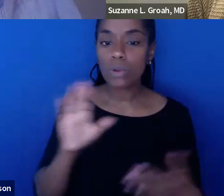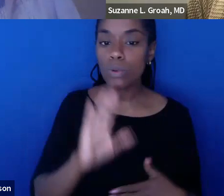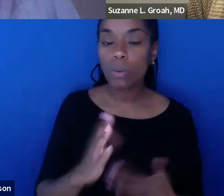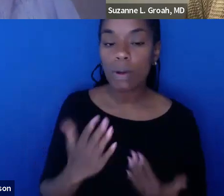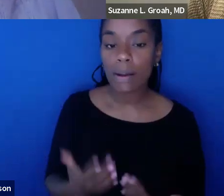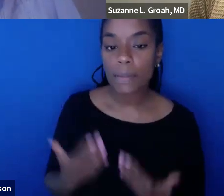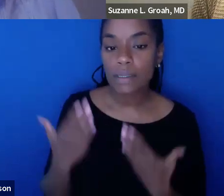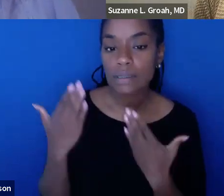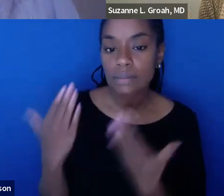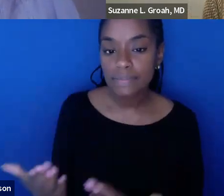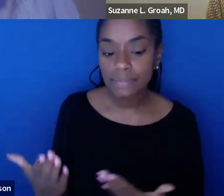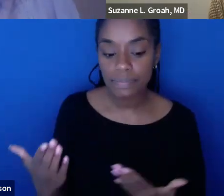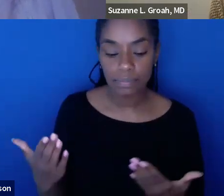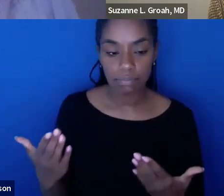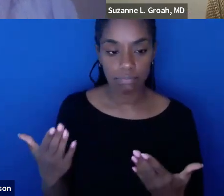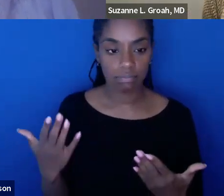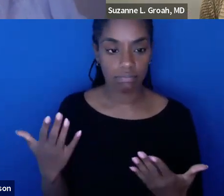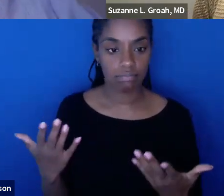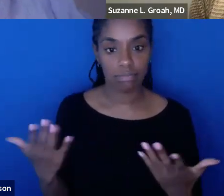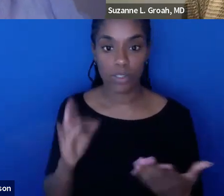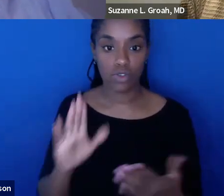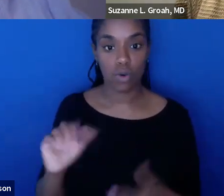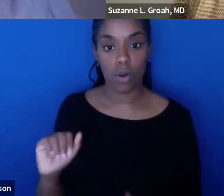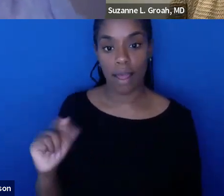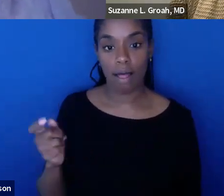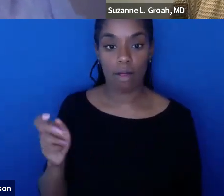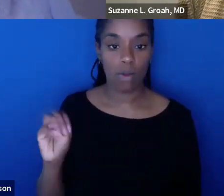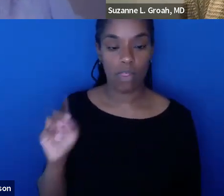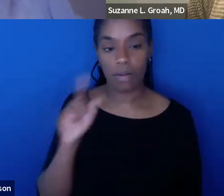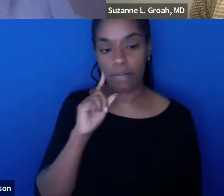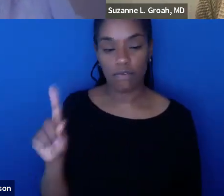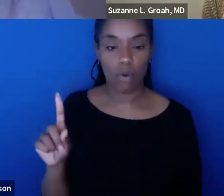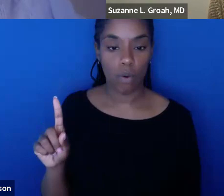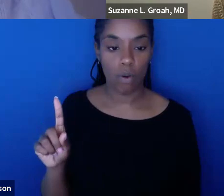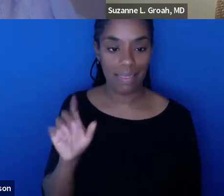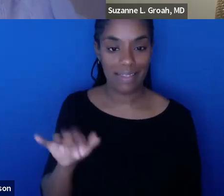What' s your algorithm for having neurodynamic testing done? Right.